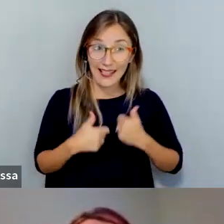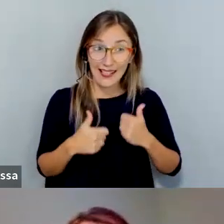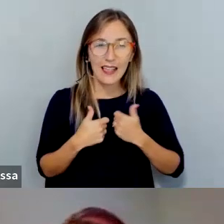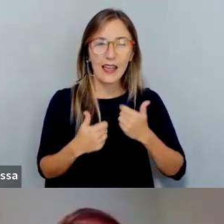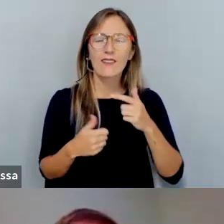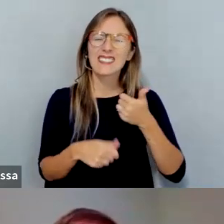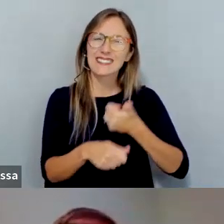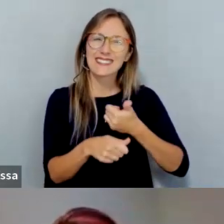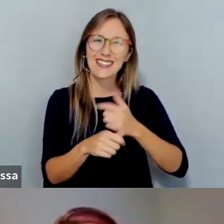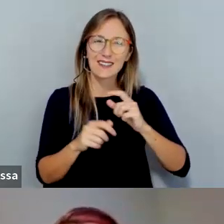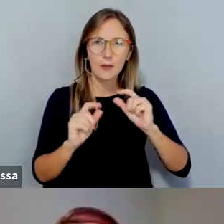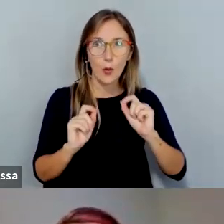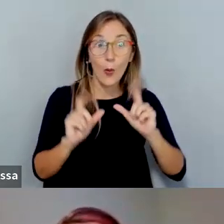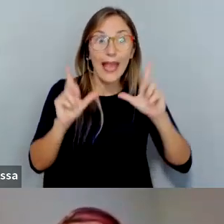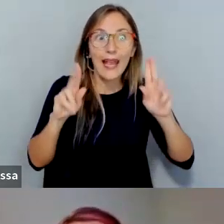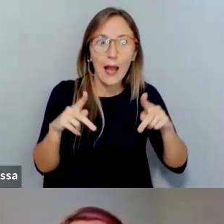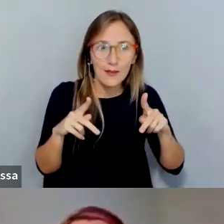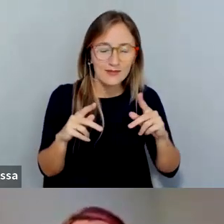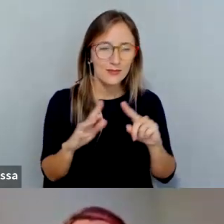Both because it's the time of my birthday, but it's also the time the earth